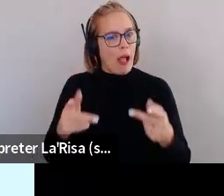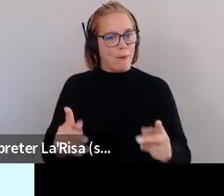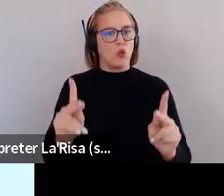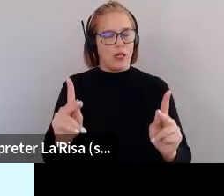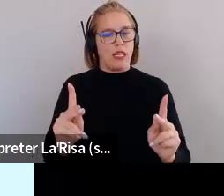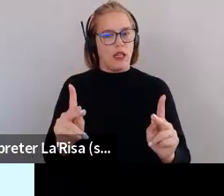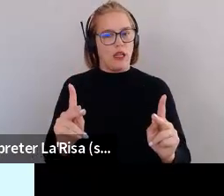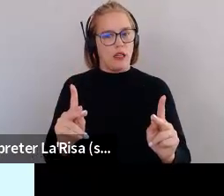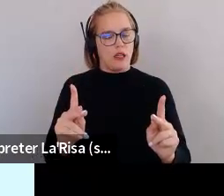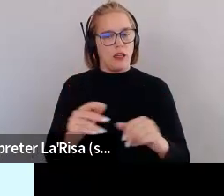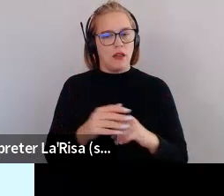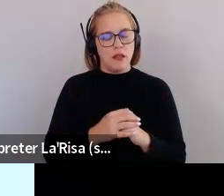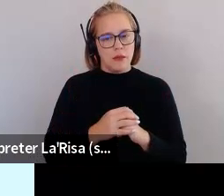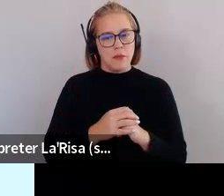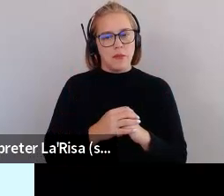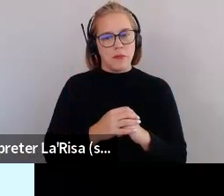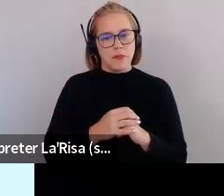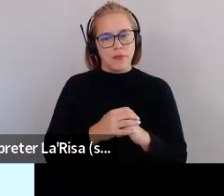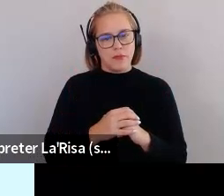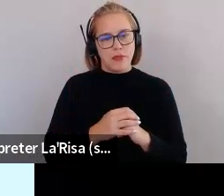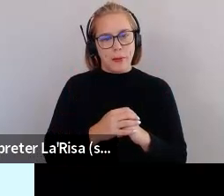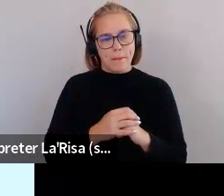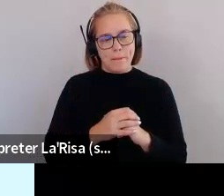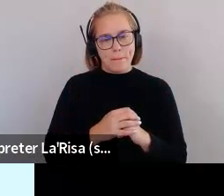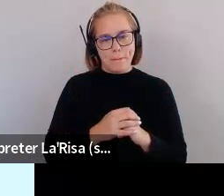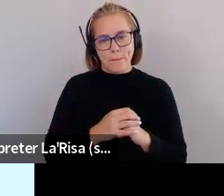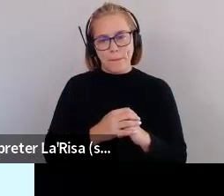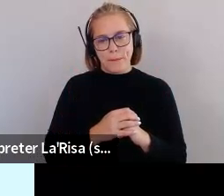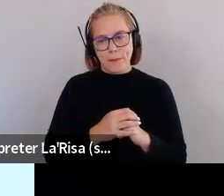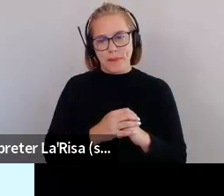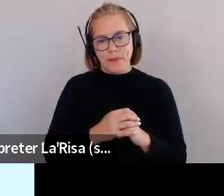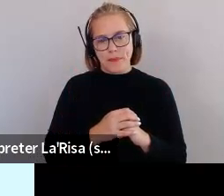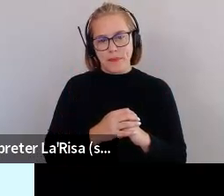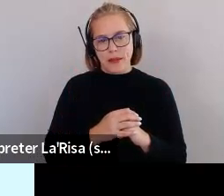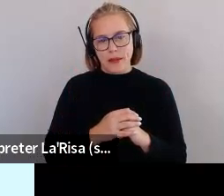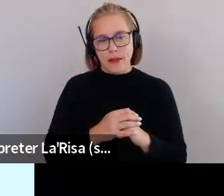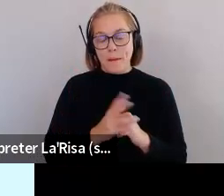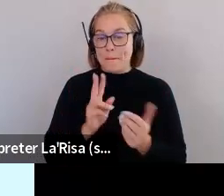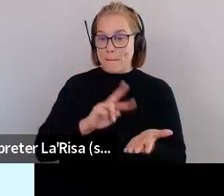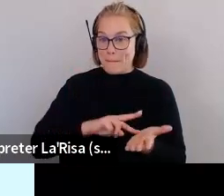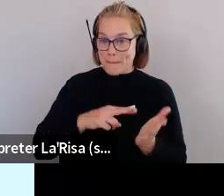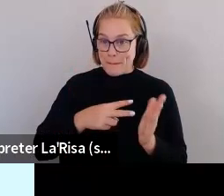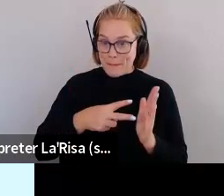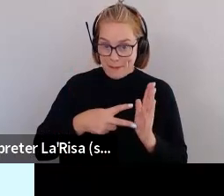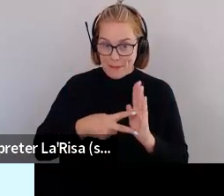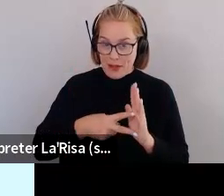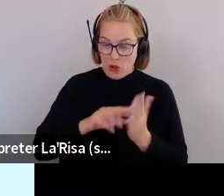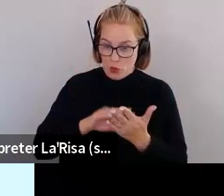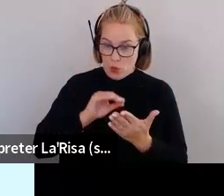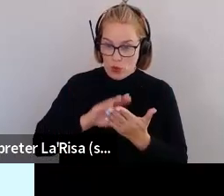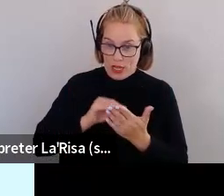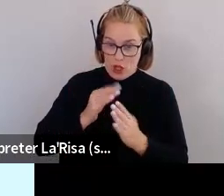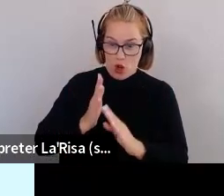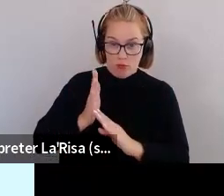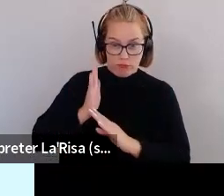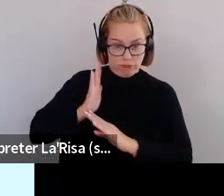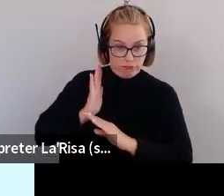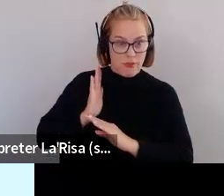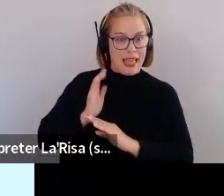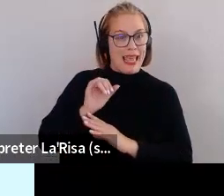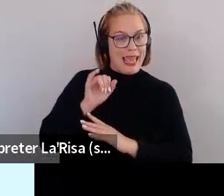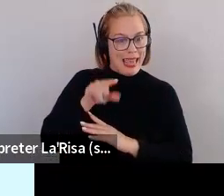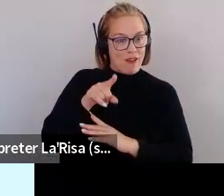Just this idea that disability -- we also want to throw out there that